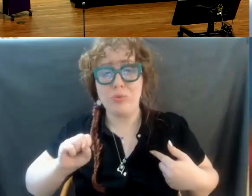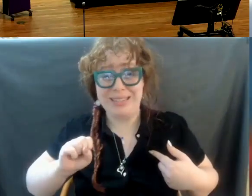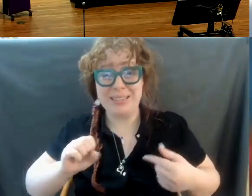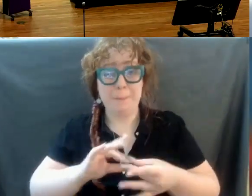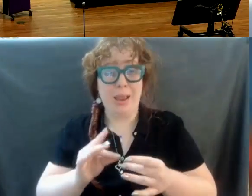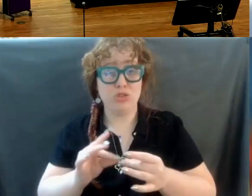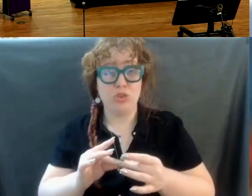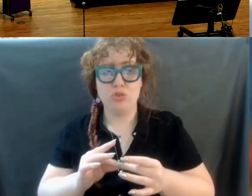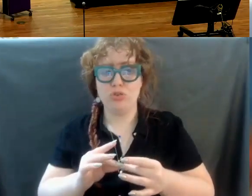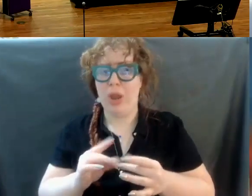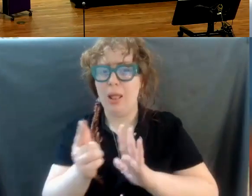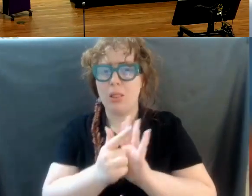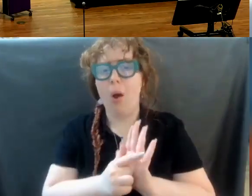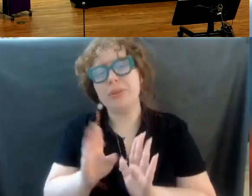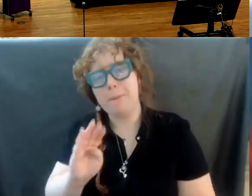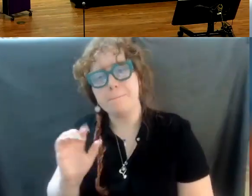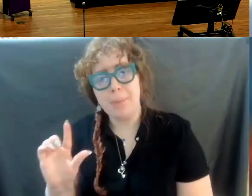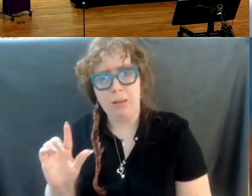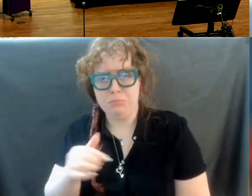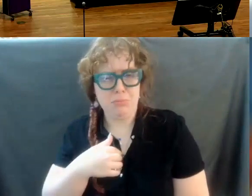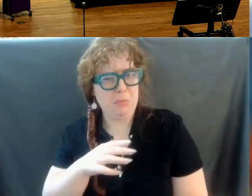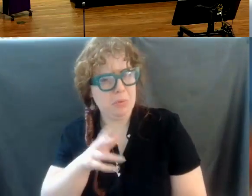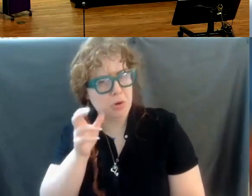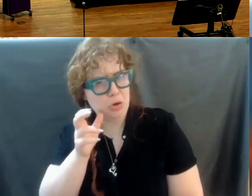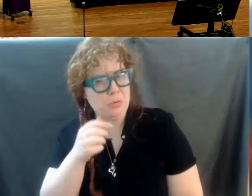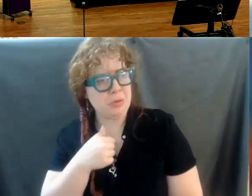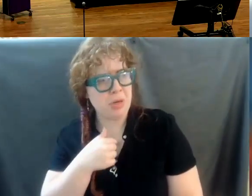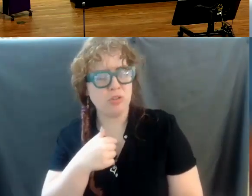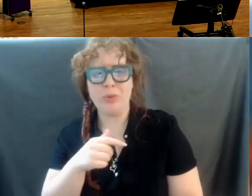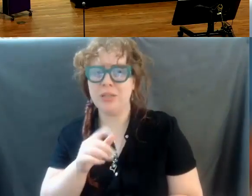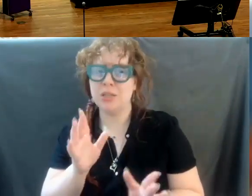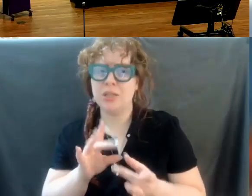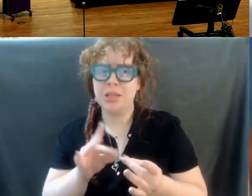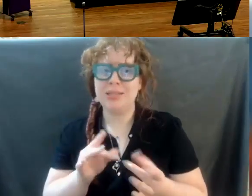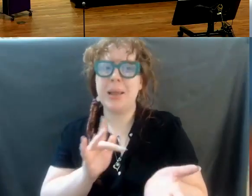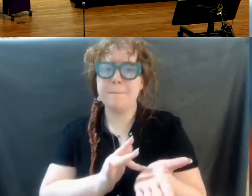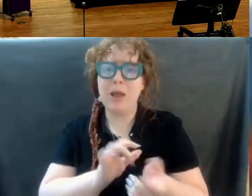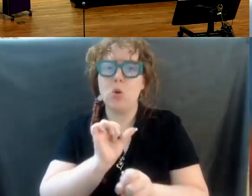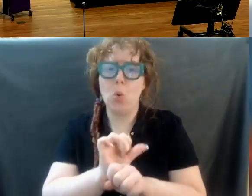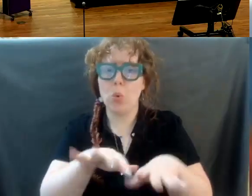That I want to learn more about when he was talking about developing the workforce. And so part of it is acknowledging, I think